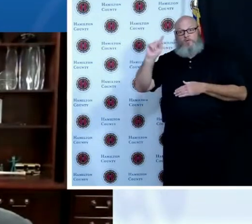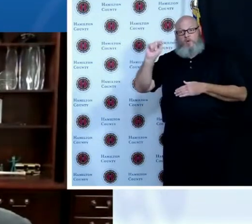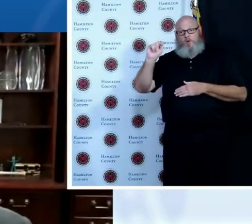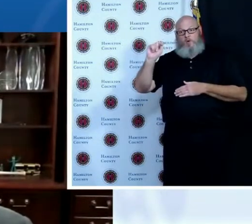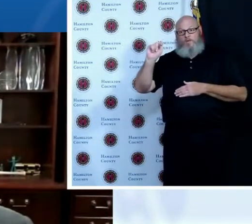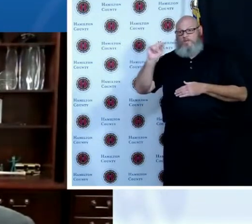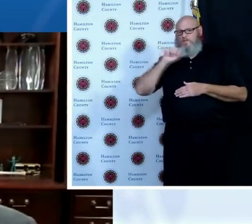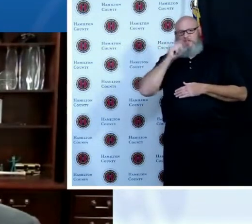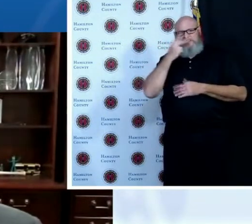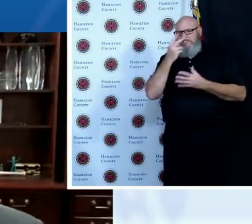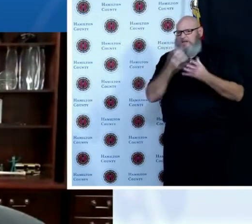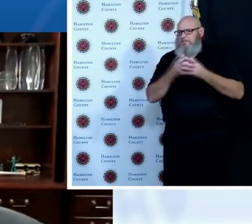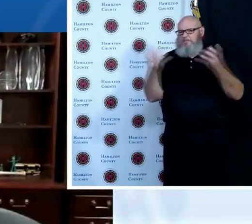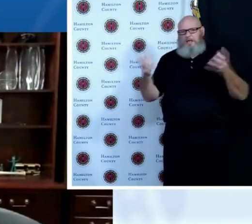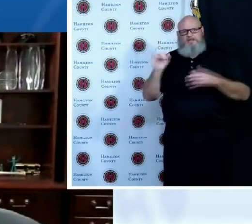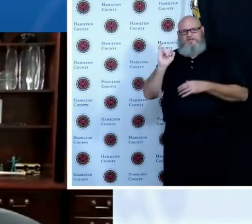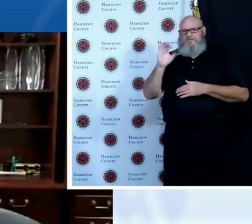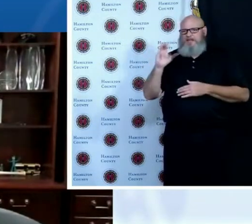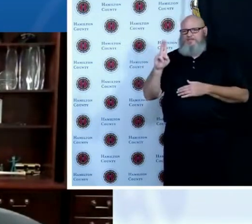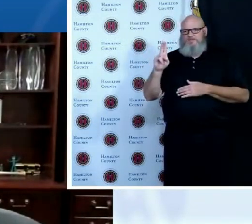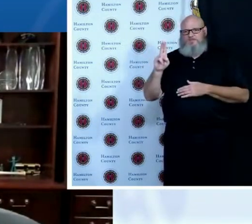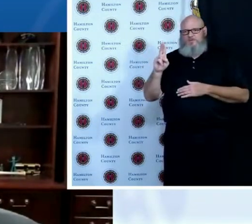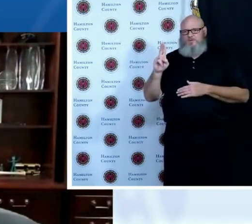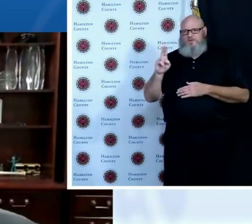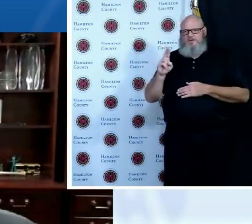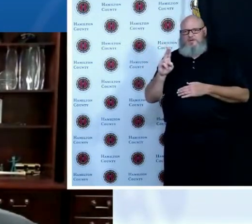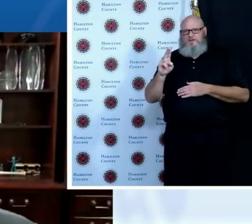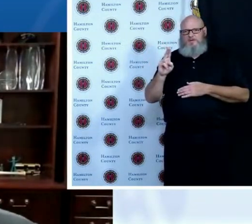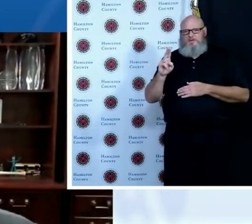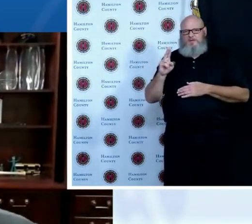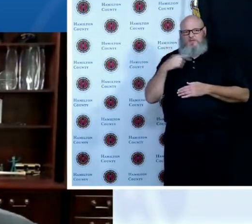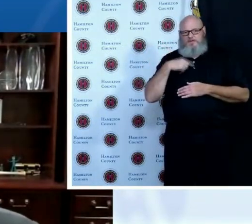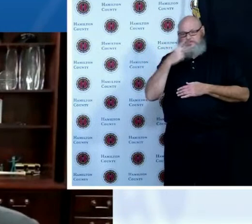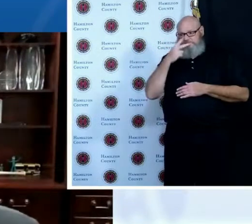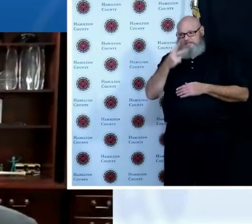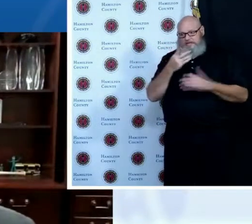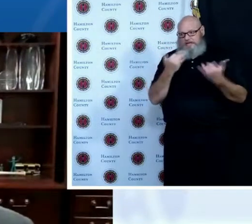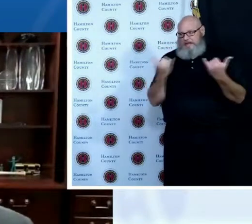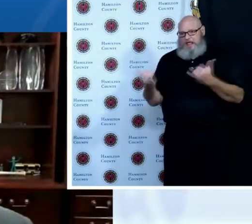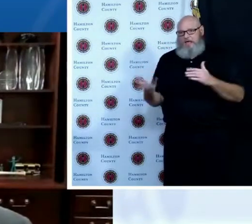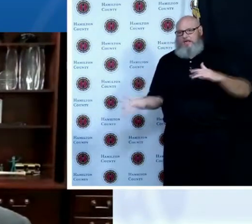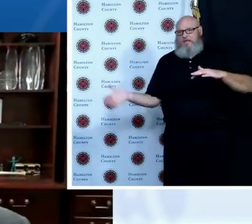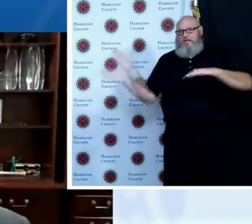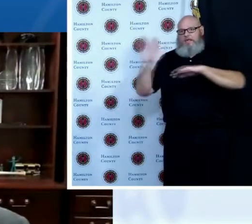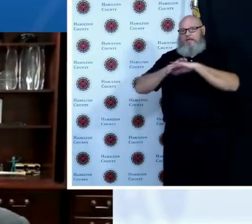but then in December it fell back down to almost about 140 but actually since the latter part of